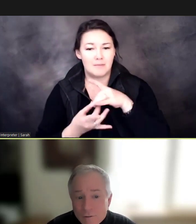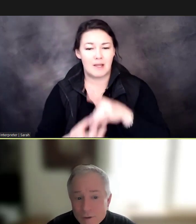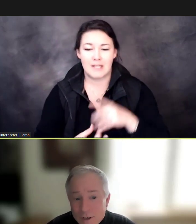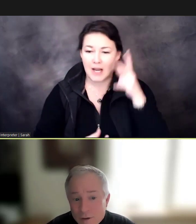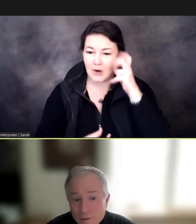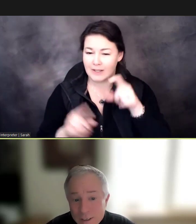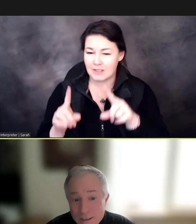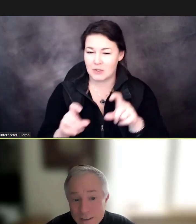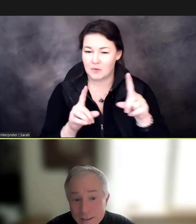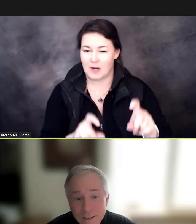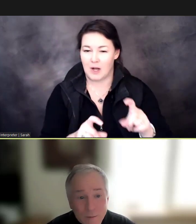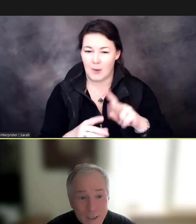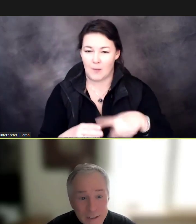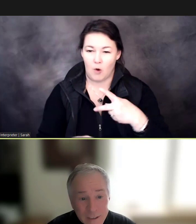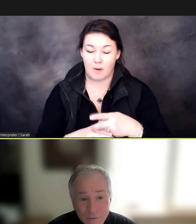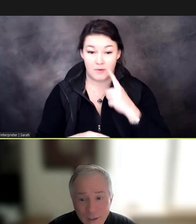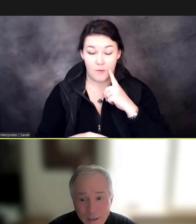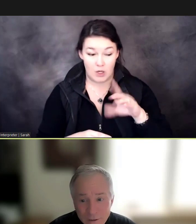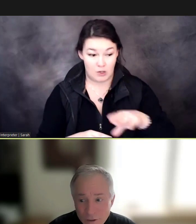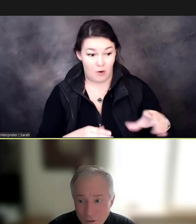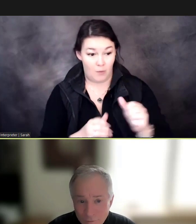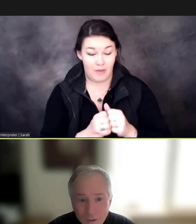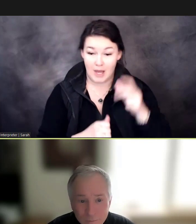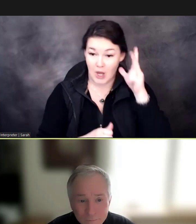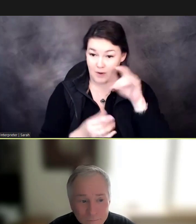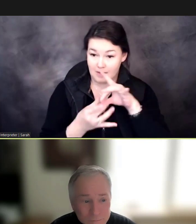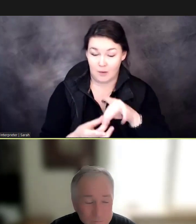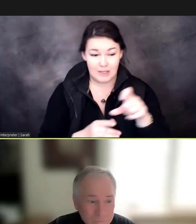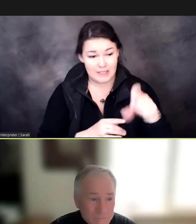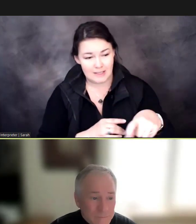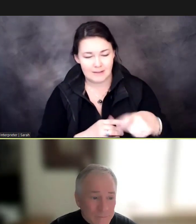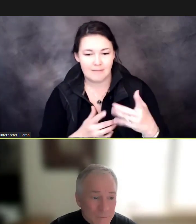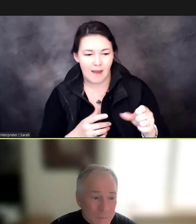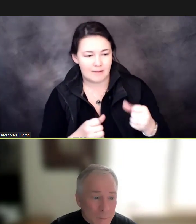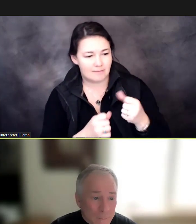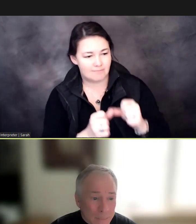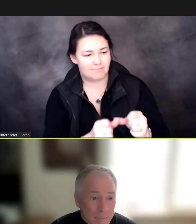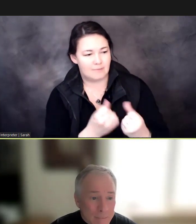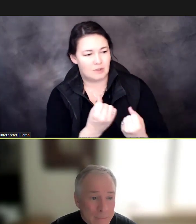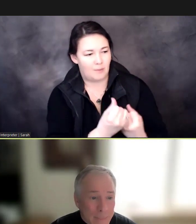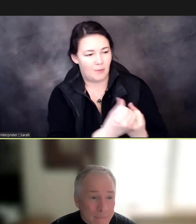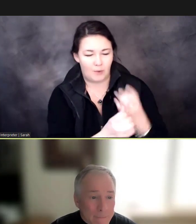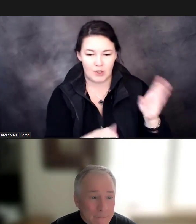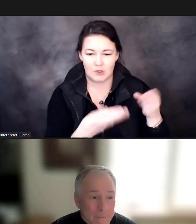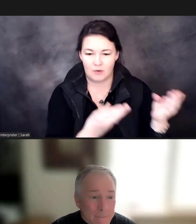with hearing-related needs can be identified and served.>>: We